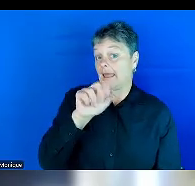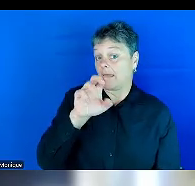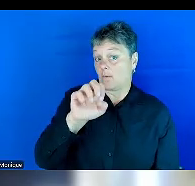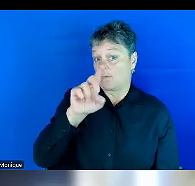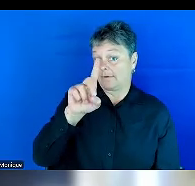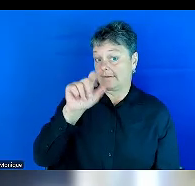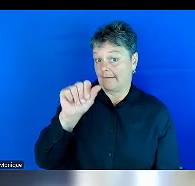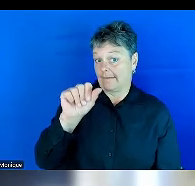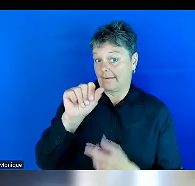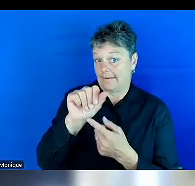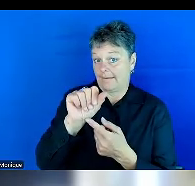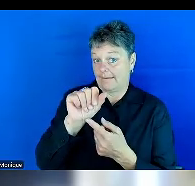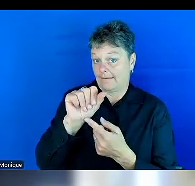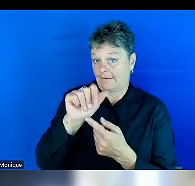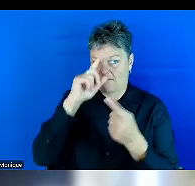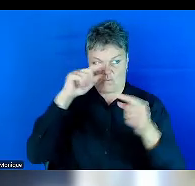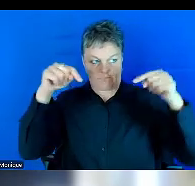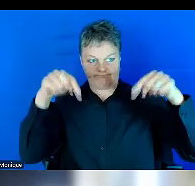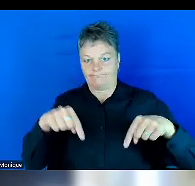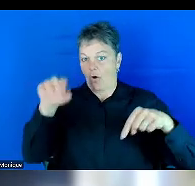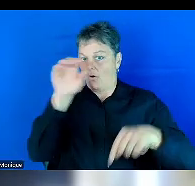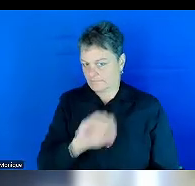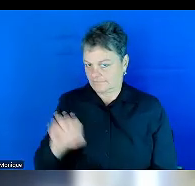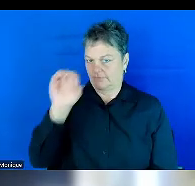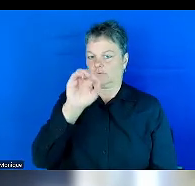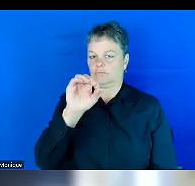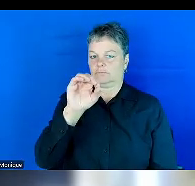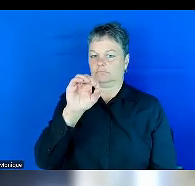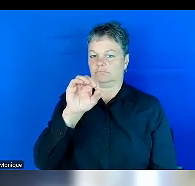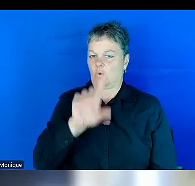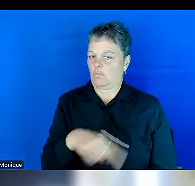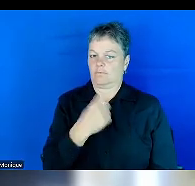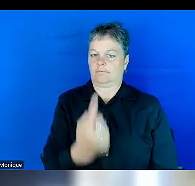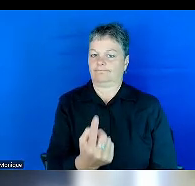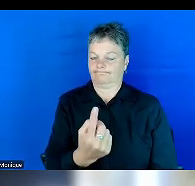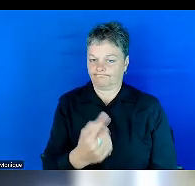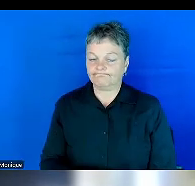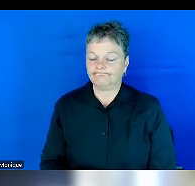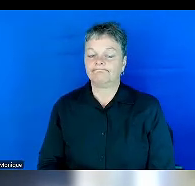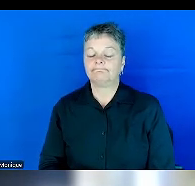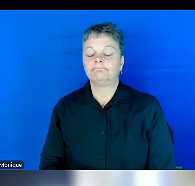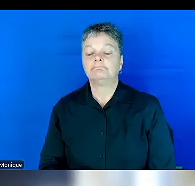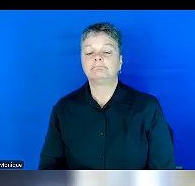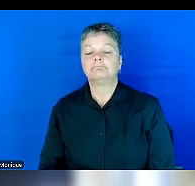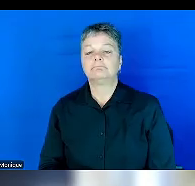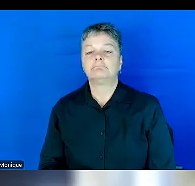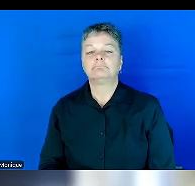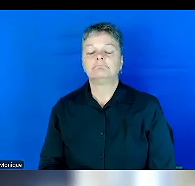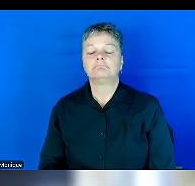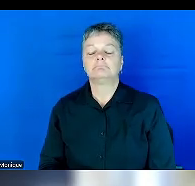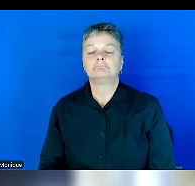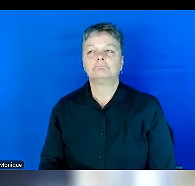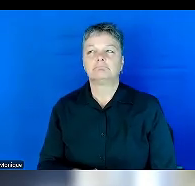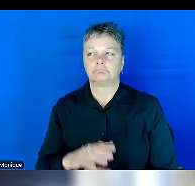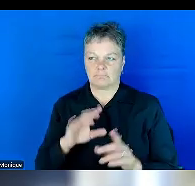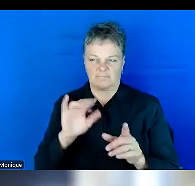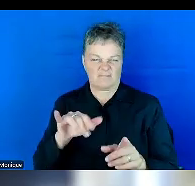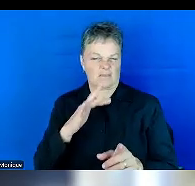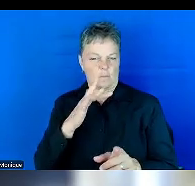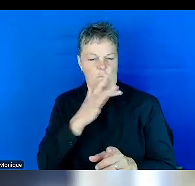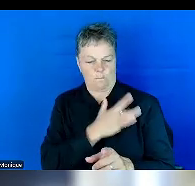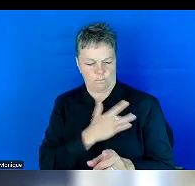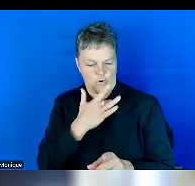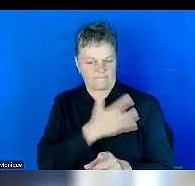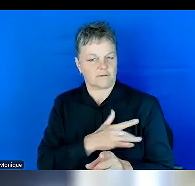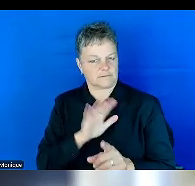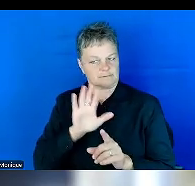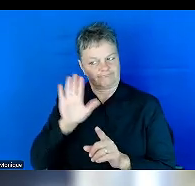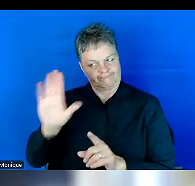law for in Ontario that applies in Ontario um under the province jurisdiction mean under the